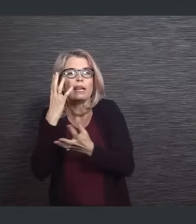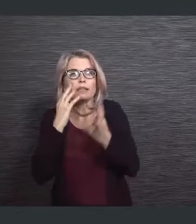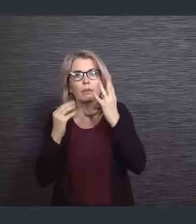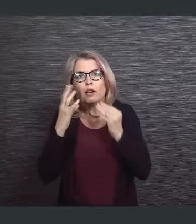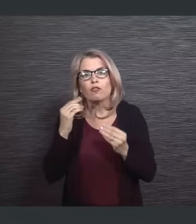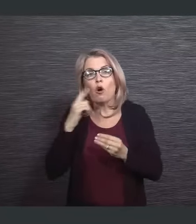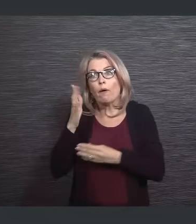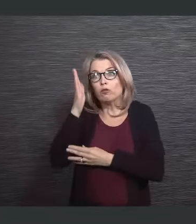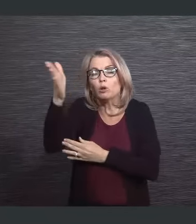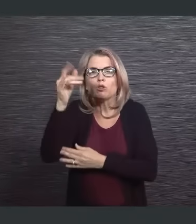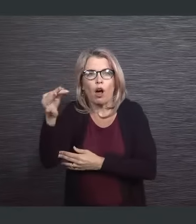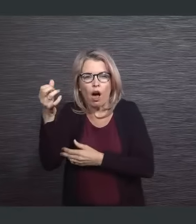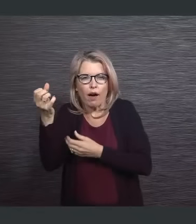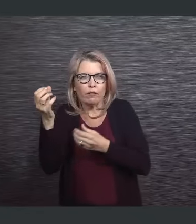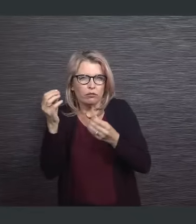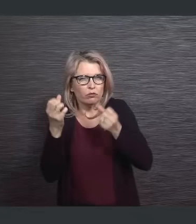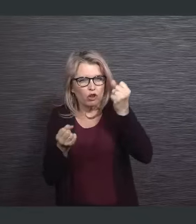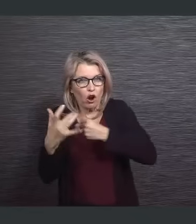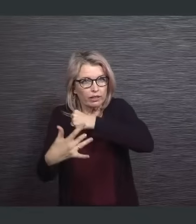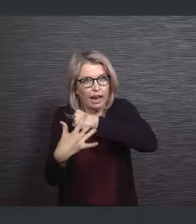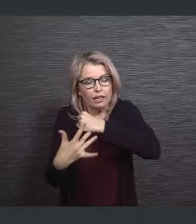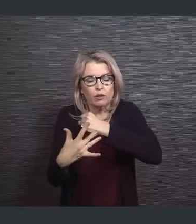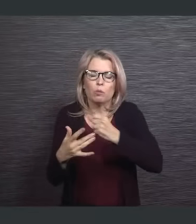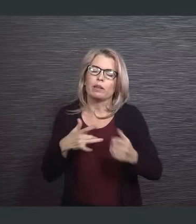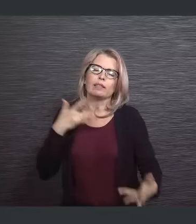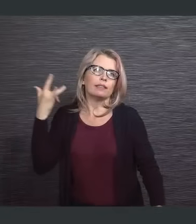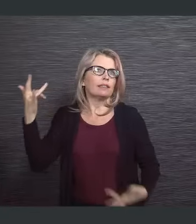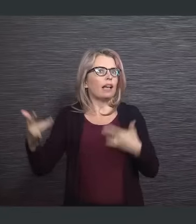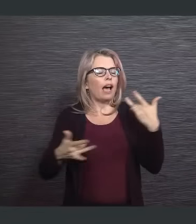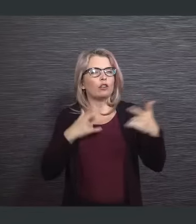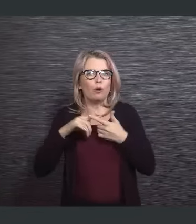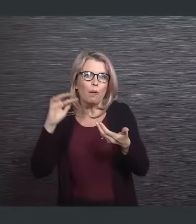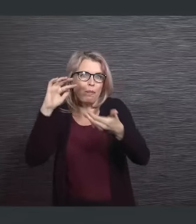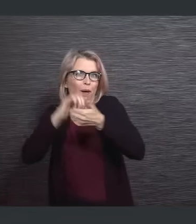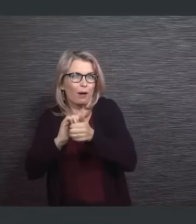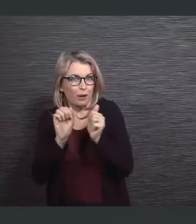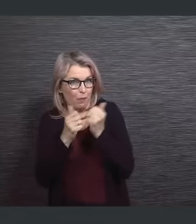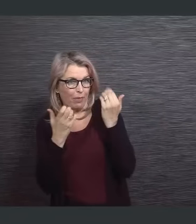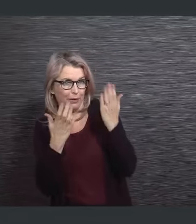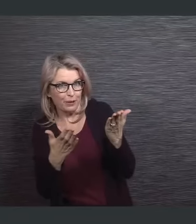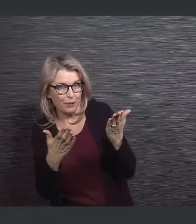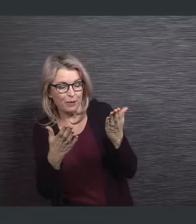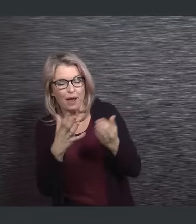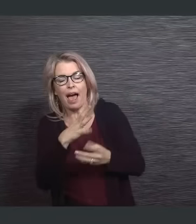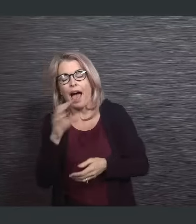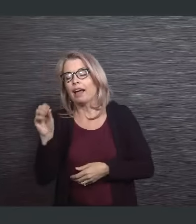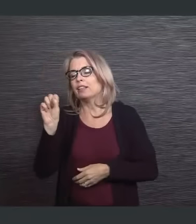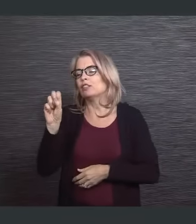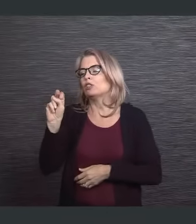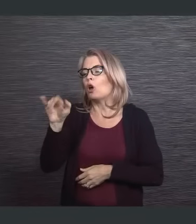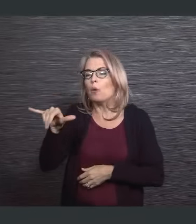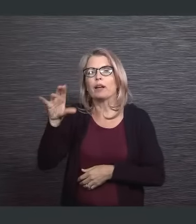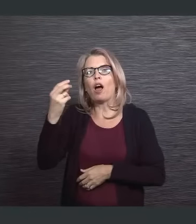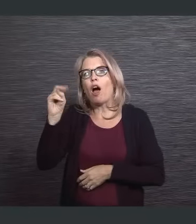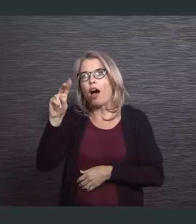And we couldn't be more excited to partner with you and Sony Honda Mobility on this journey.